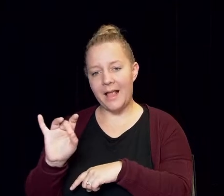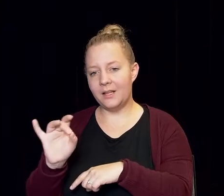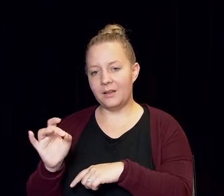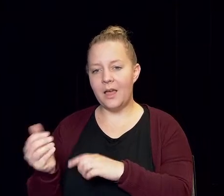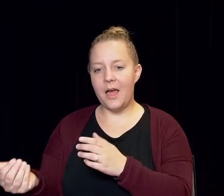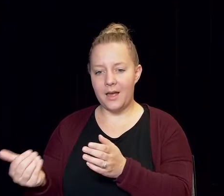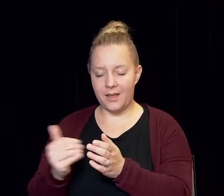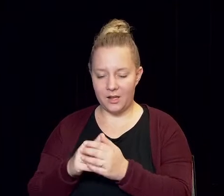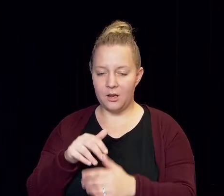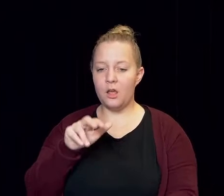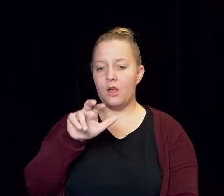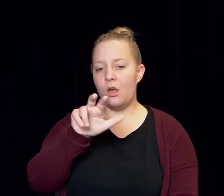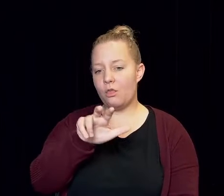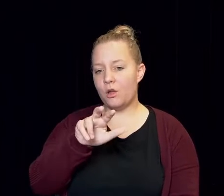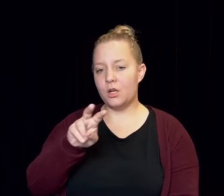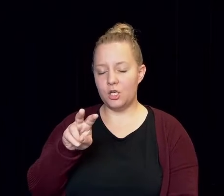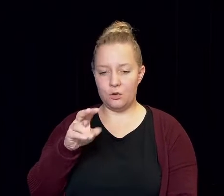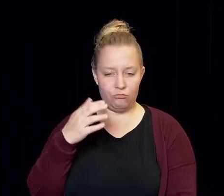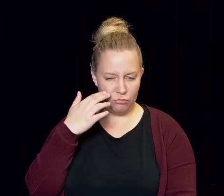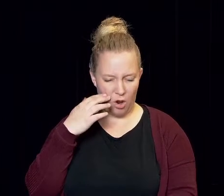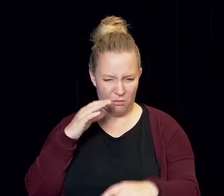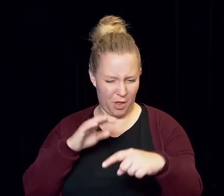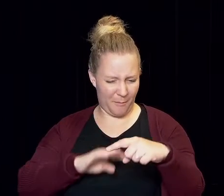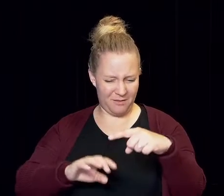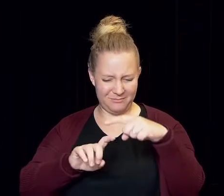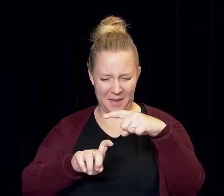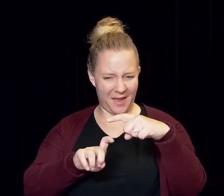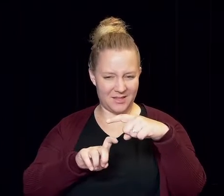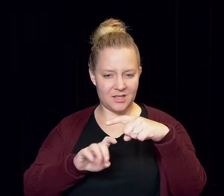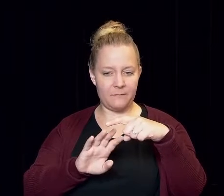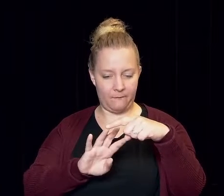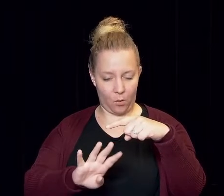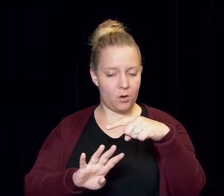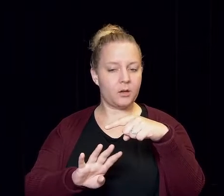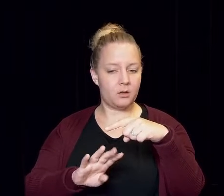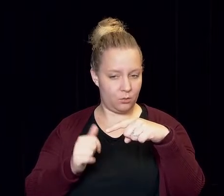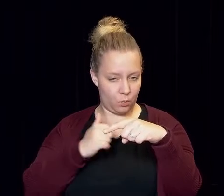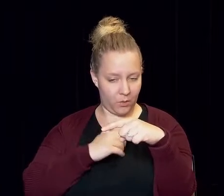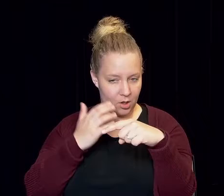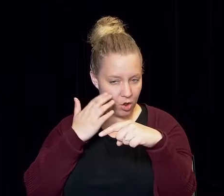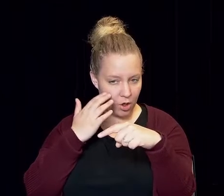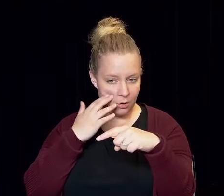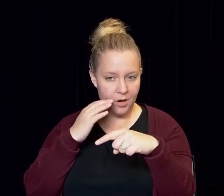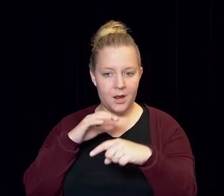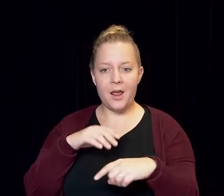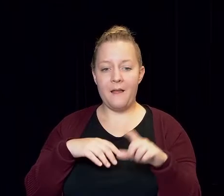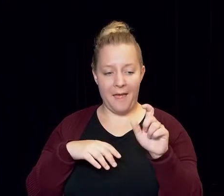and I know that that denominator or that x value is going to be 4 because we know x comma y